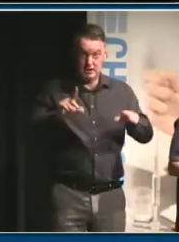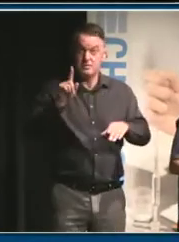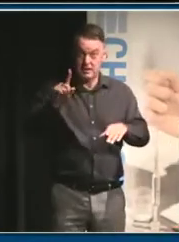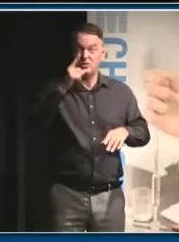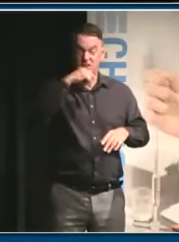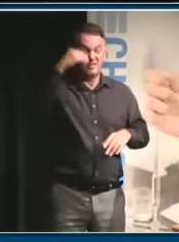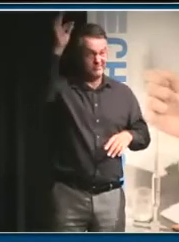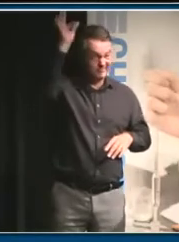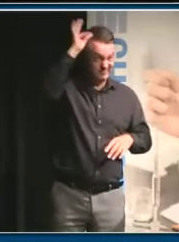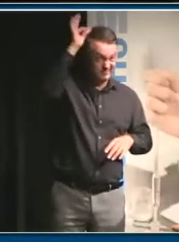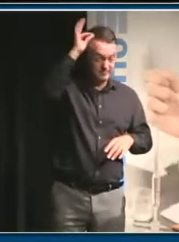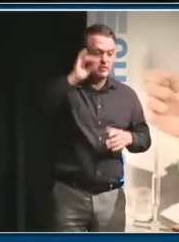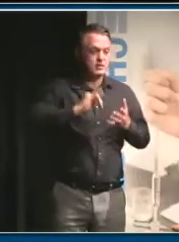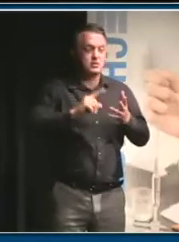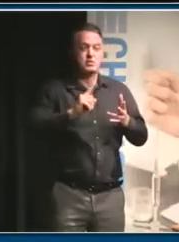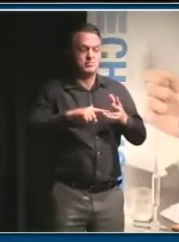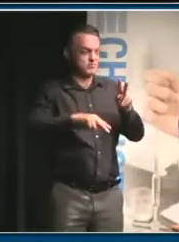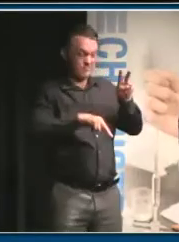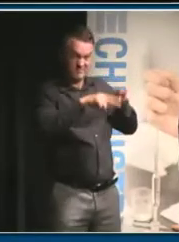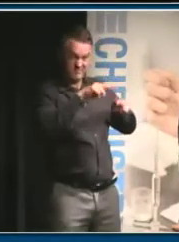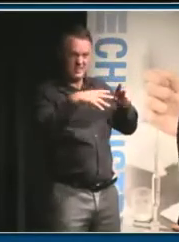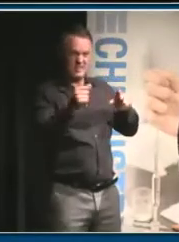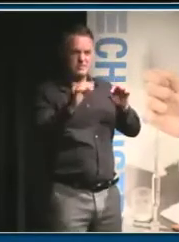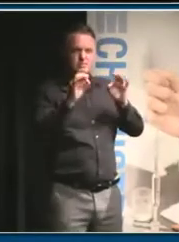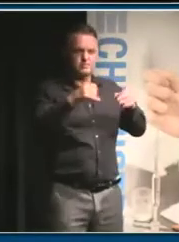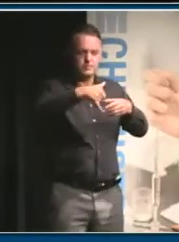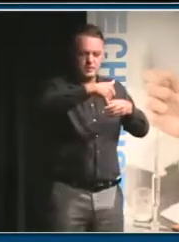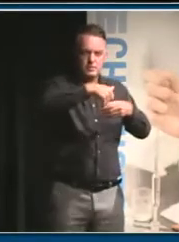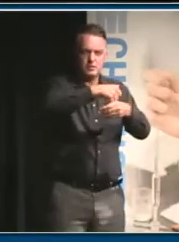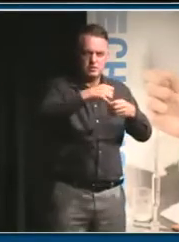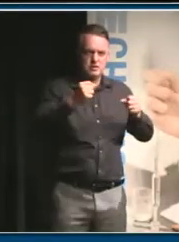so I looked at the process and it's a tyrosinase cascade that there's an oxidative process.